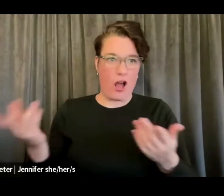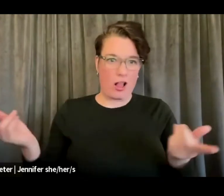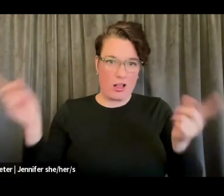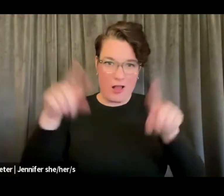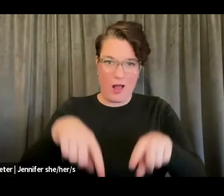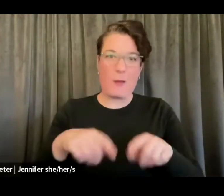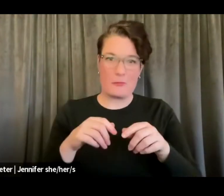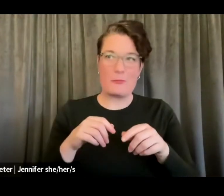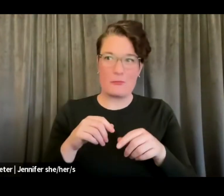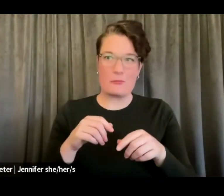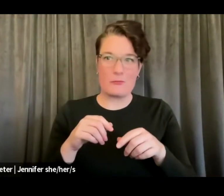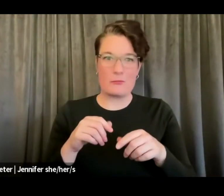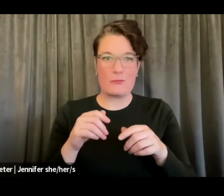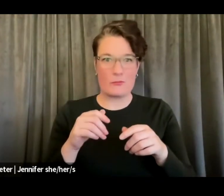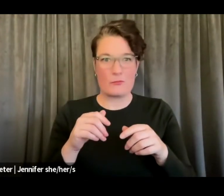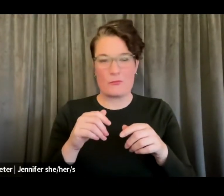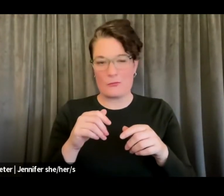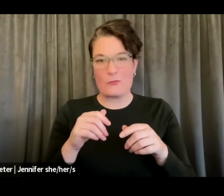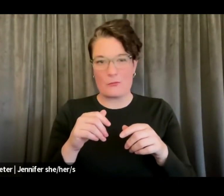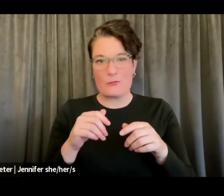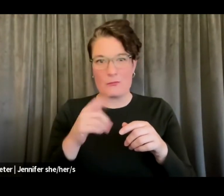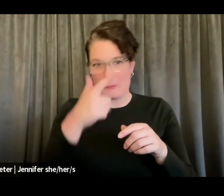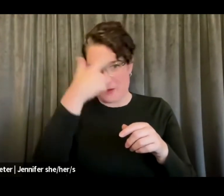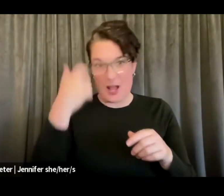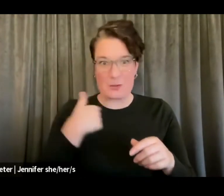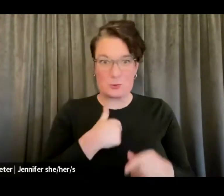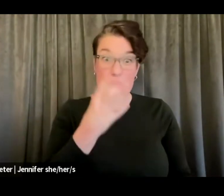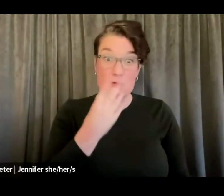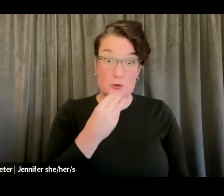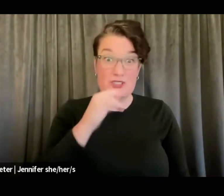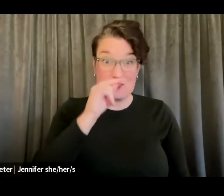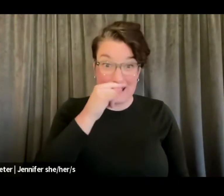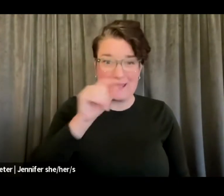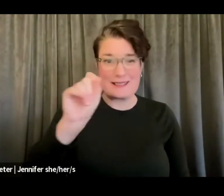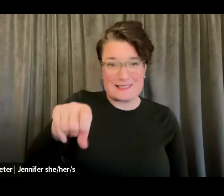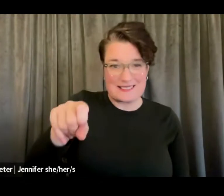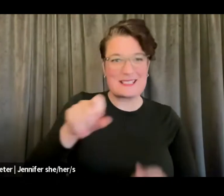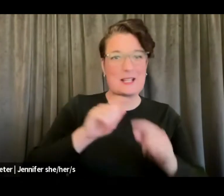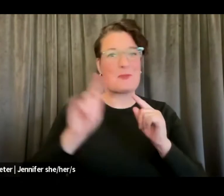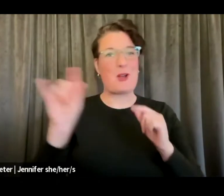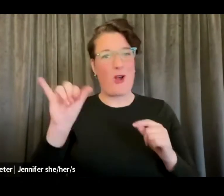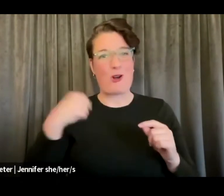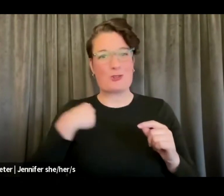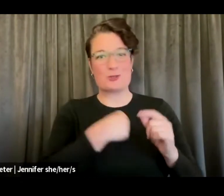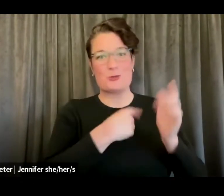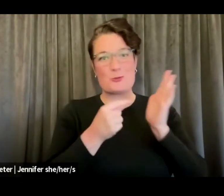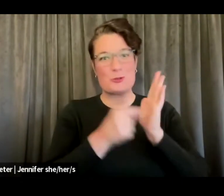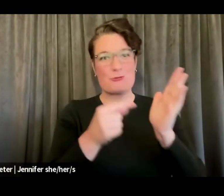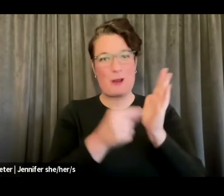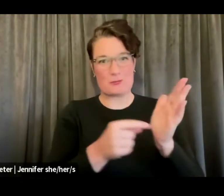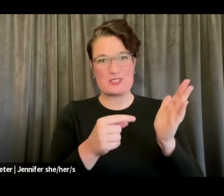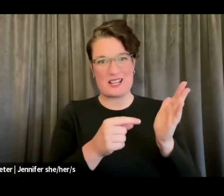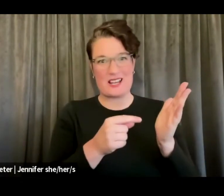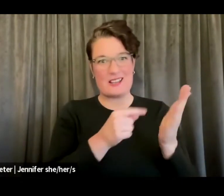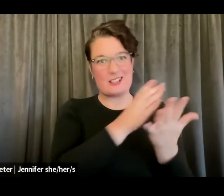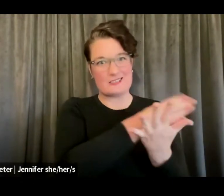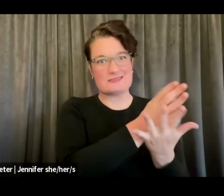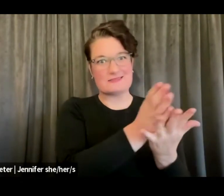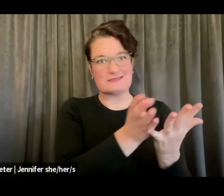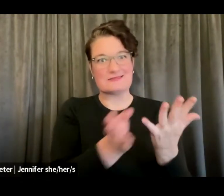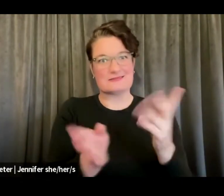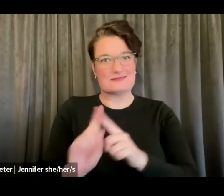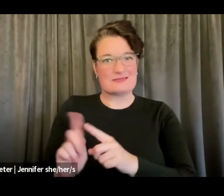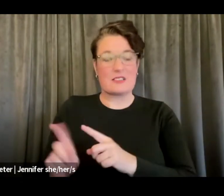overlap as being Jewish kids, we were also representing A lot of folks were folks